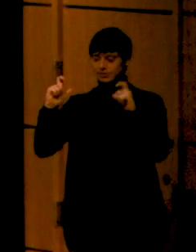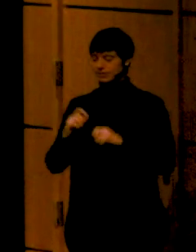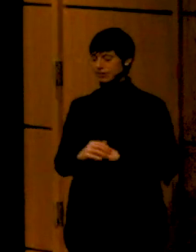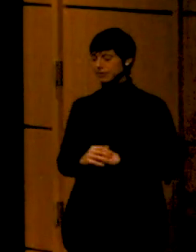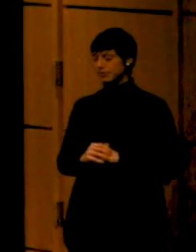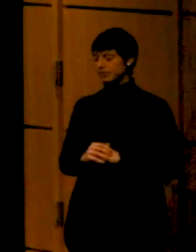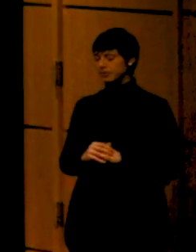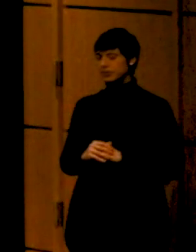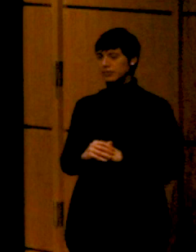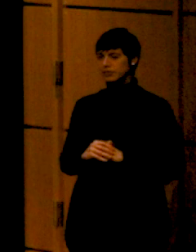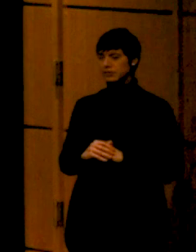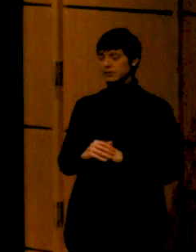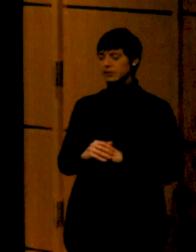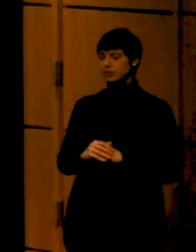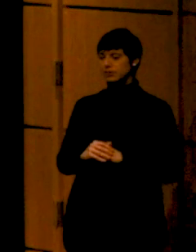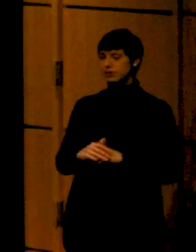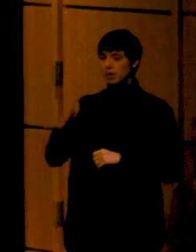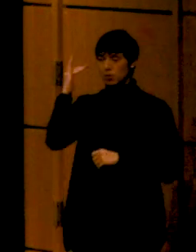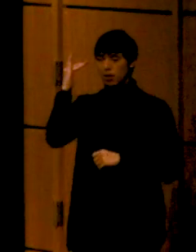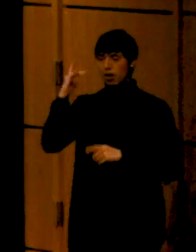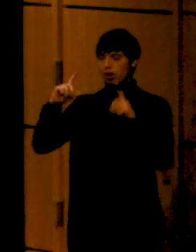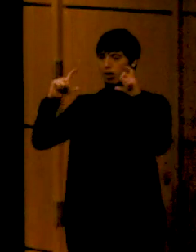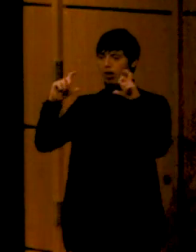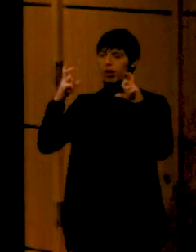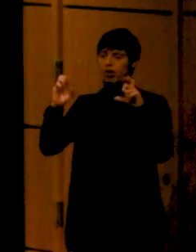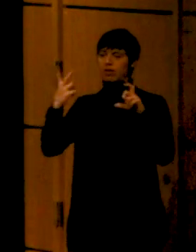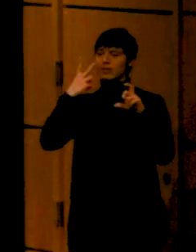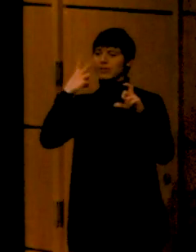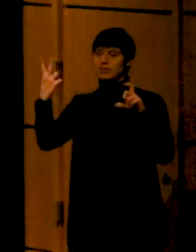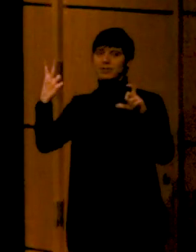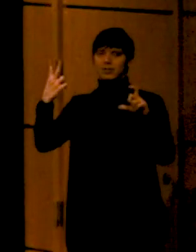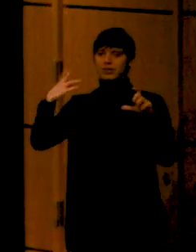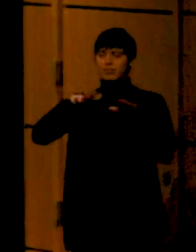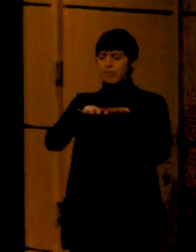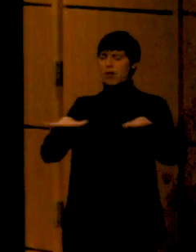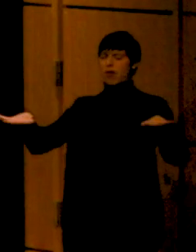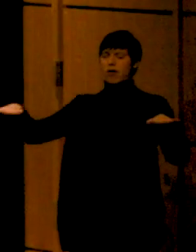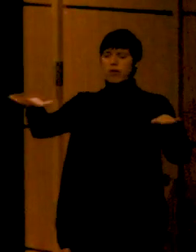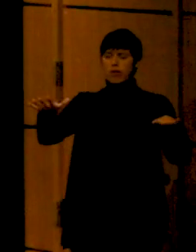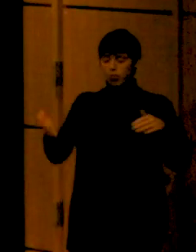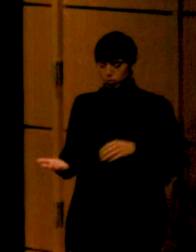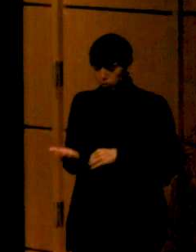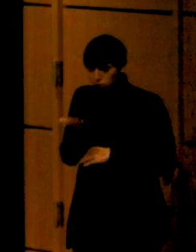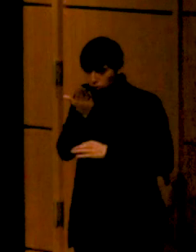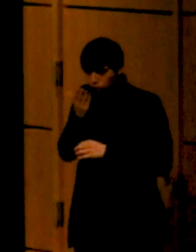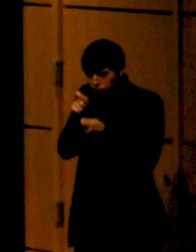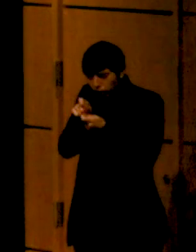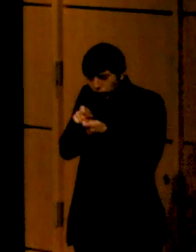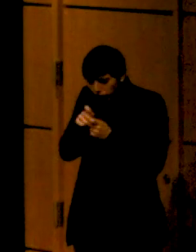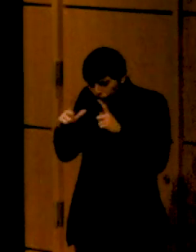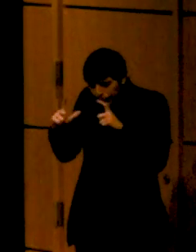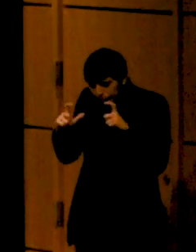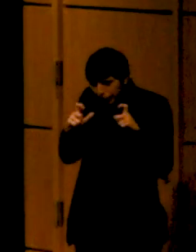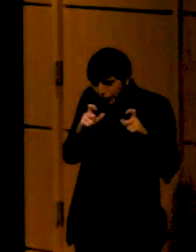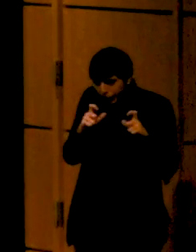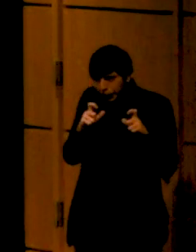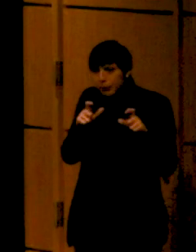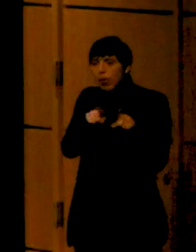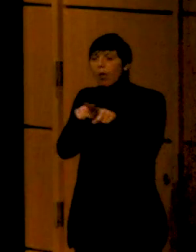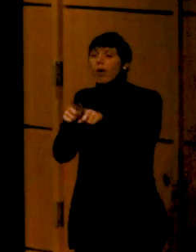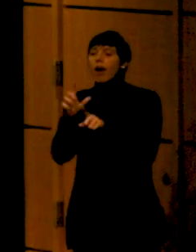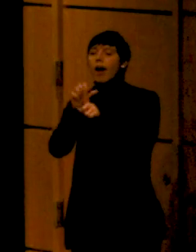It can simultaneously depict vast vistas, and fine detail and minute variations in light.